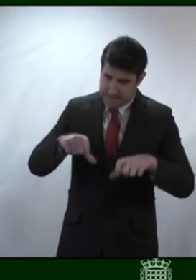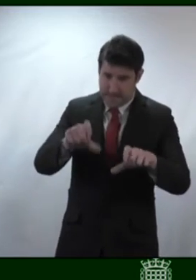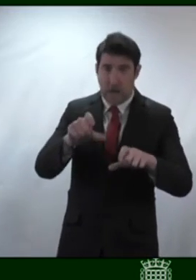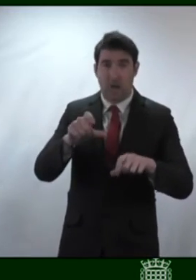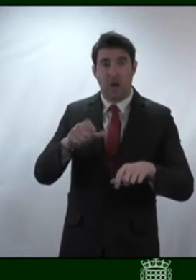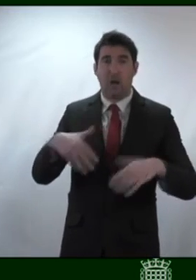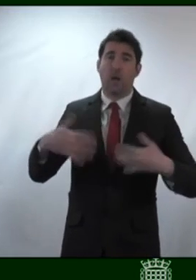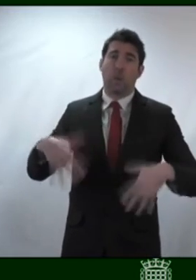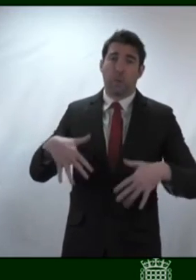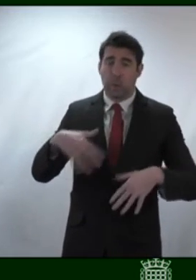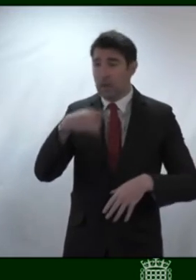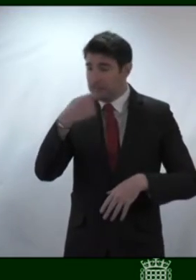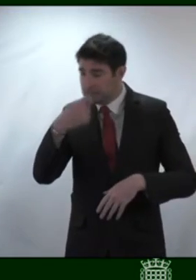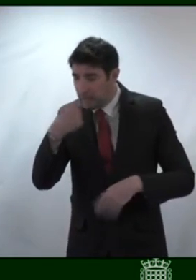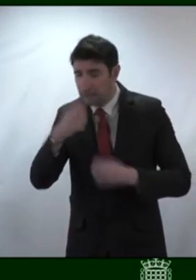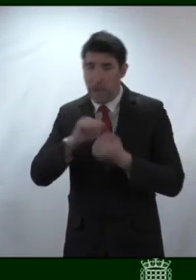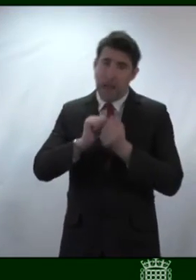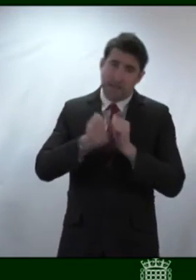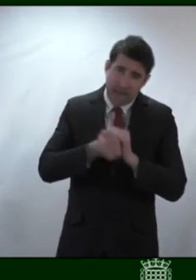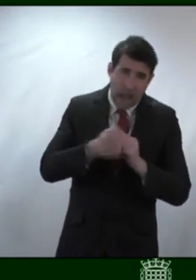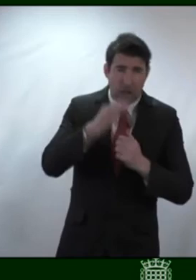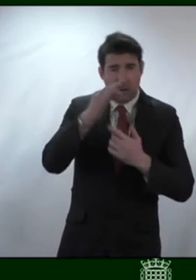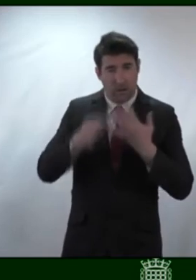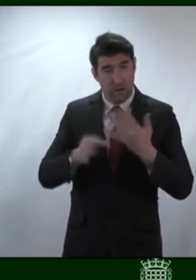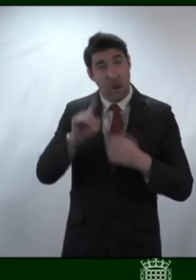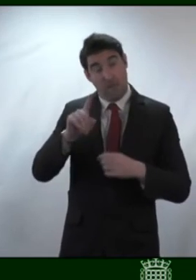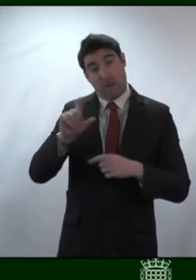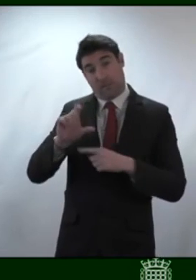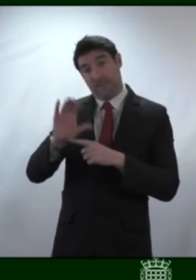But schools in Cambridgeshire started with some of the lowest funding of any in the country,